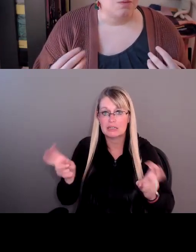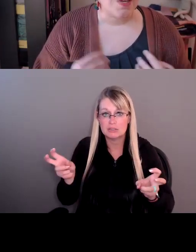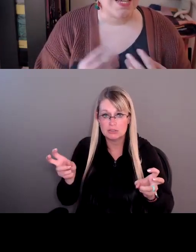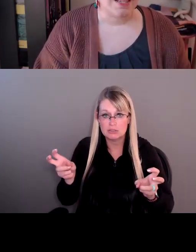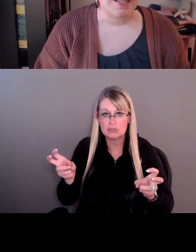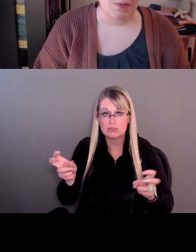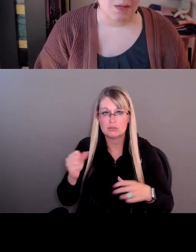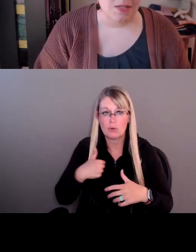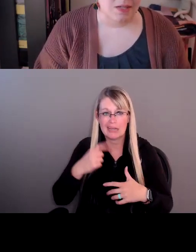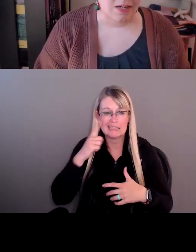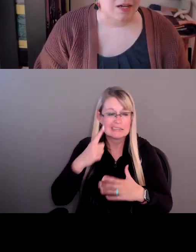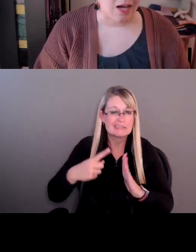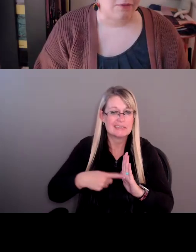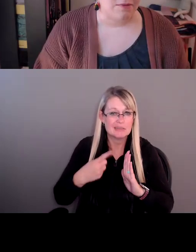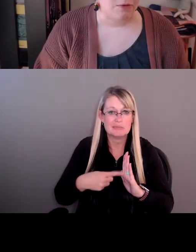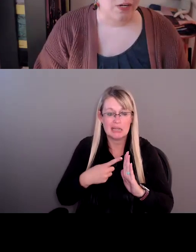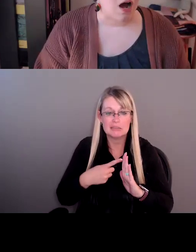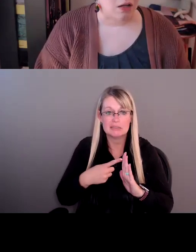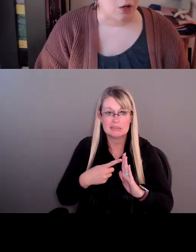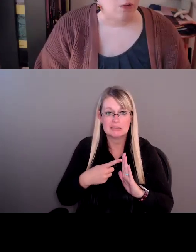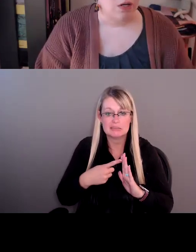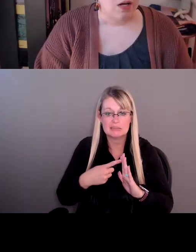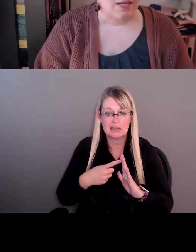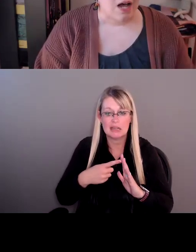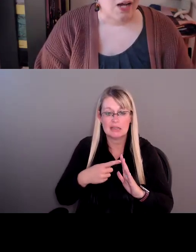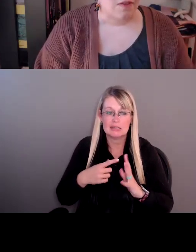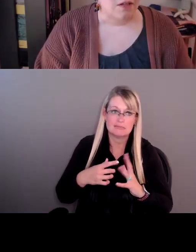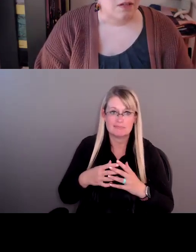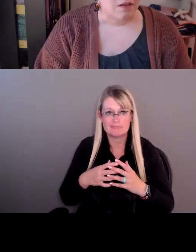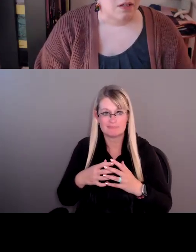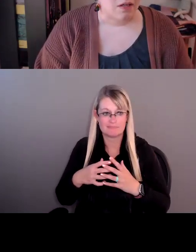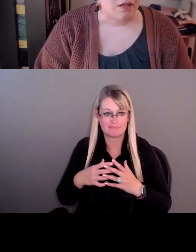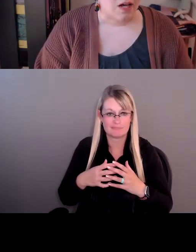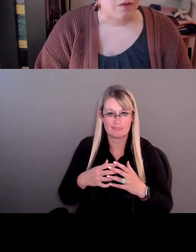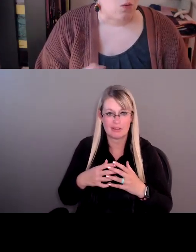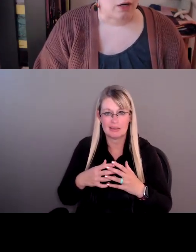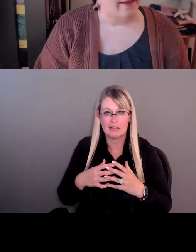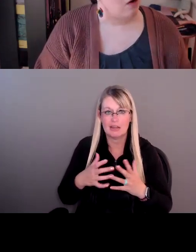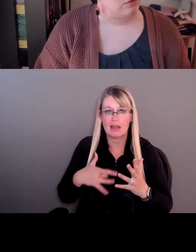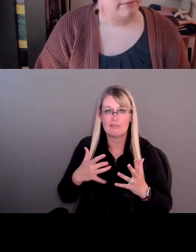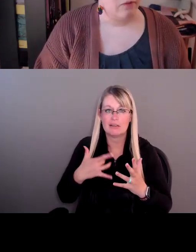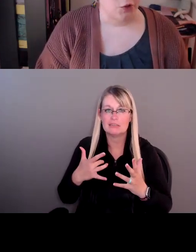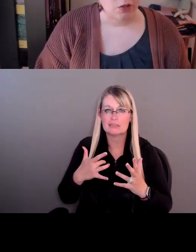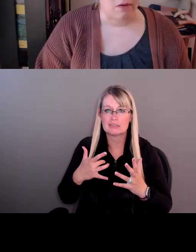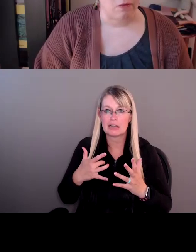so I think sometimes it can ring hollow. It's kind of the watered-down version of